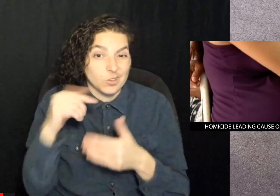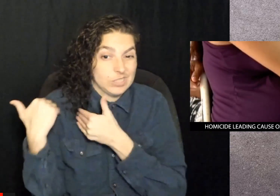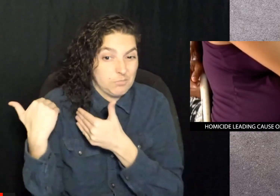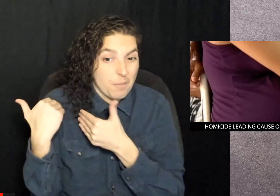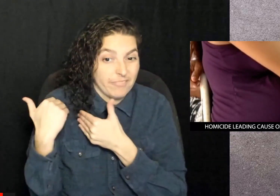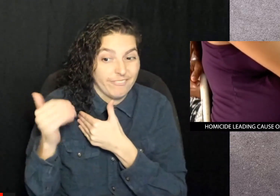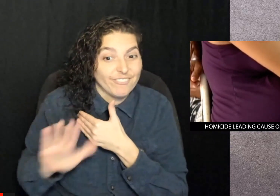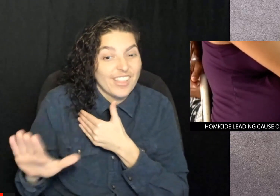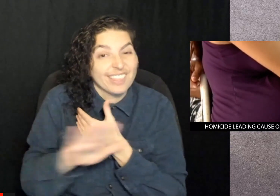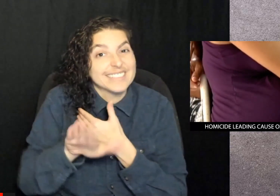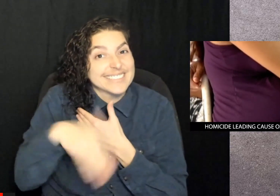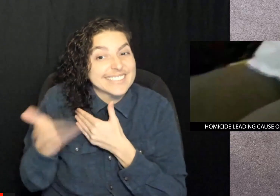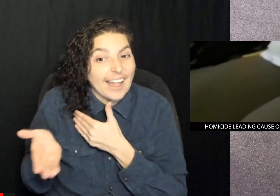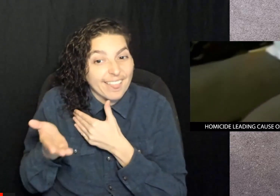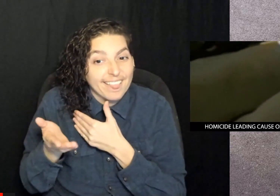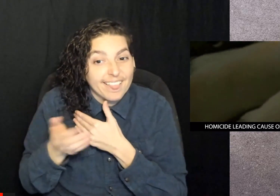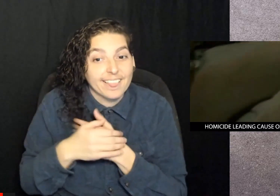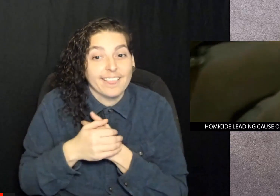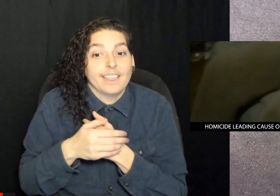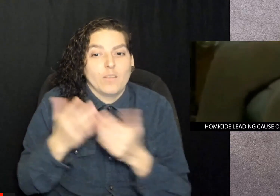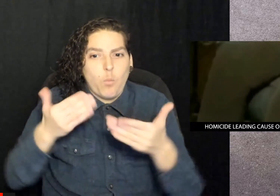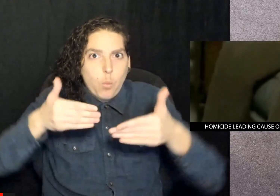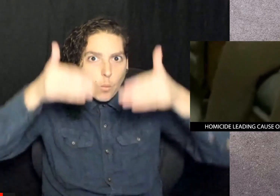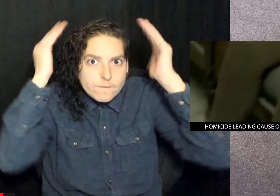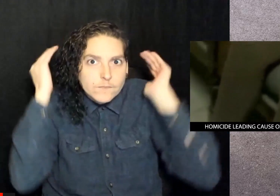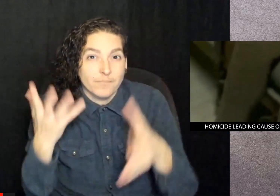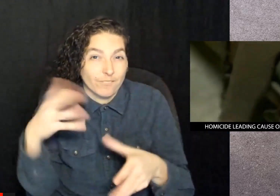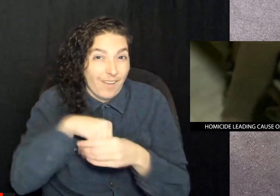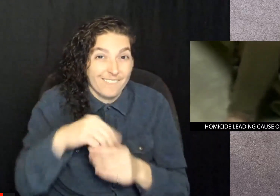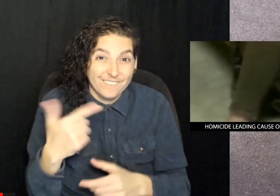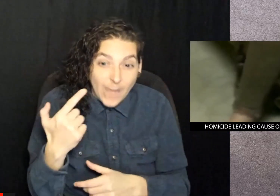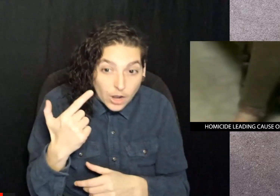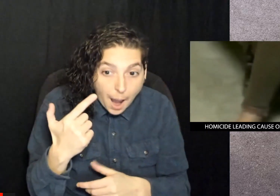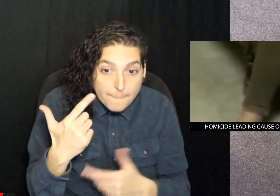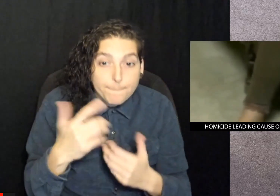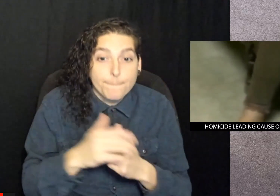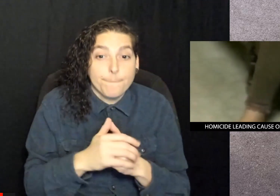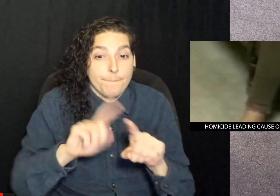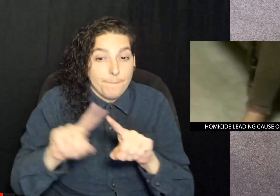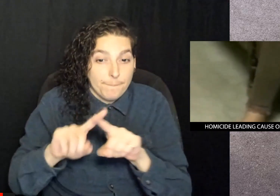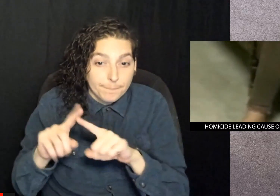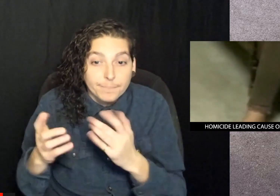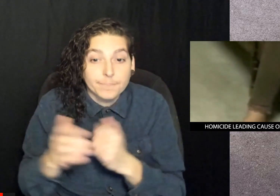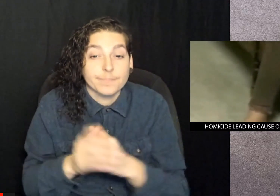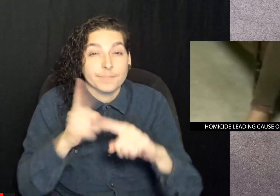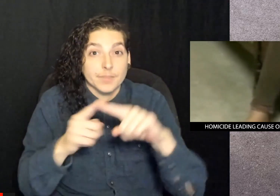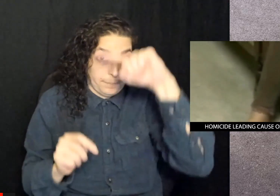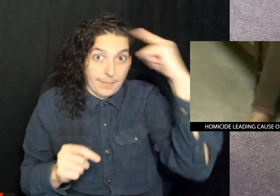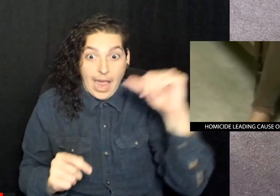suggesting a partner was responsible the deaths overwhelmingly involved firearms